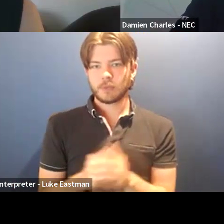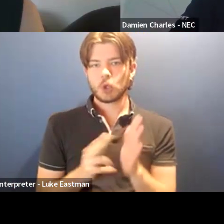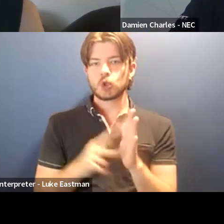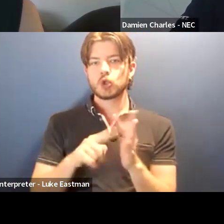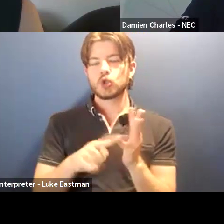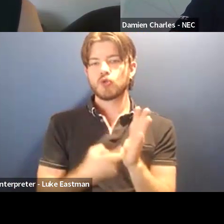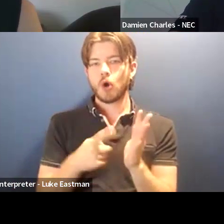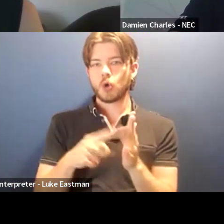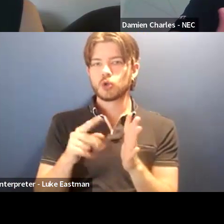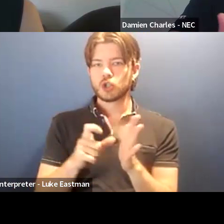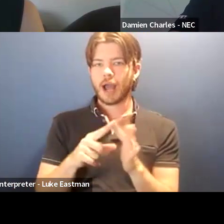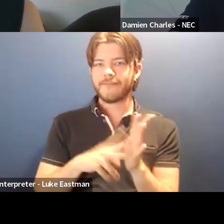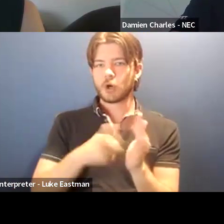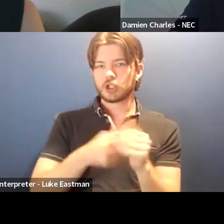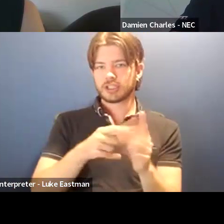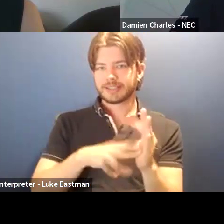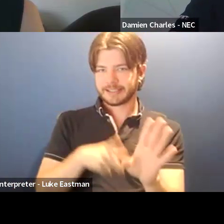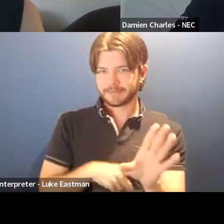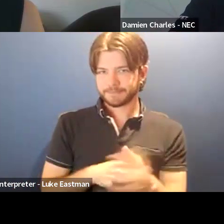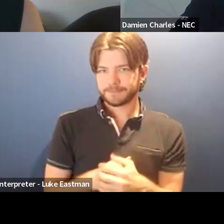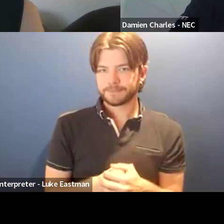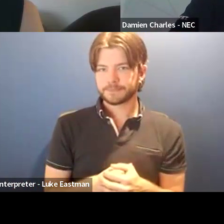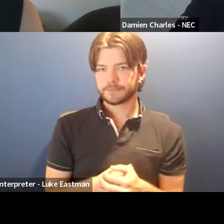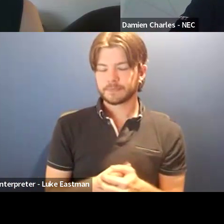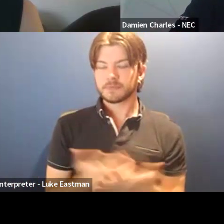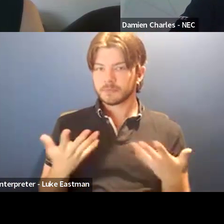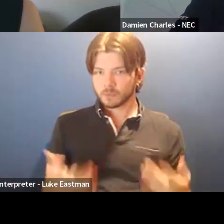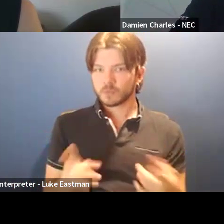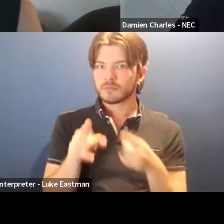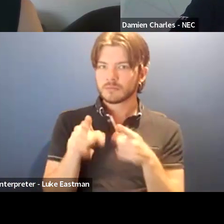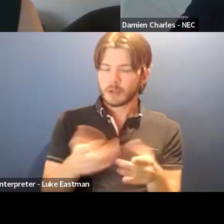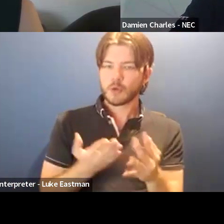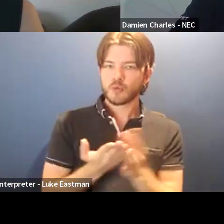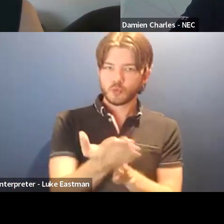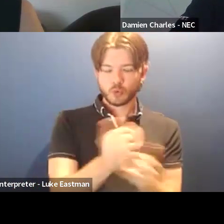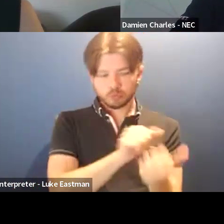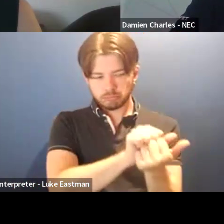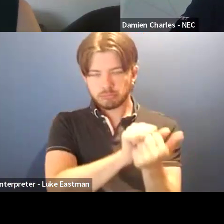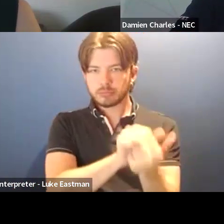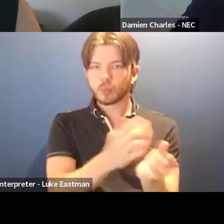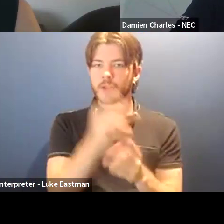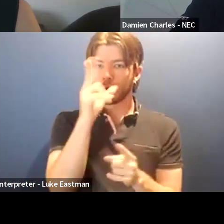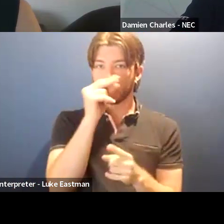has been in you know with consultation and work with Youth Works